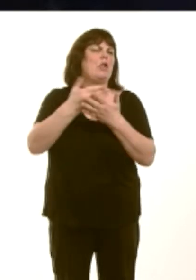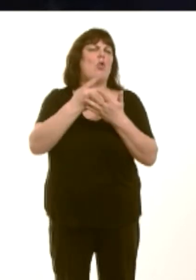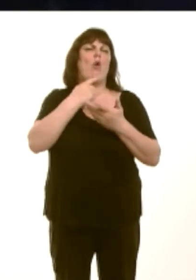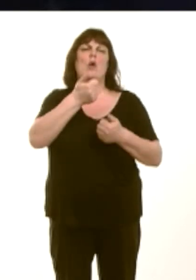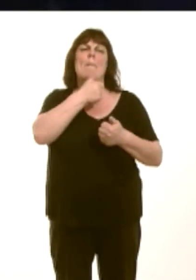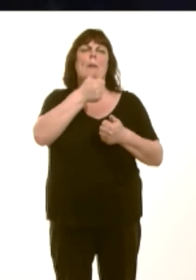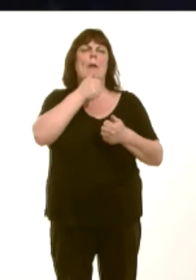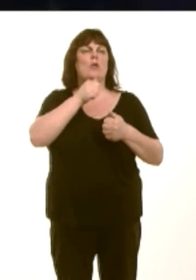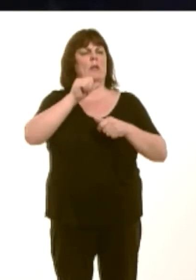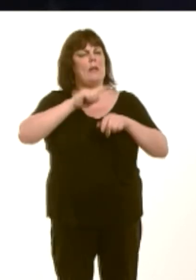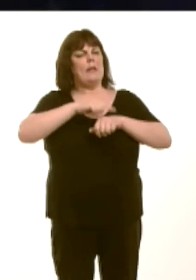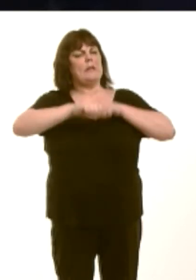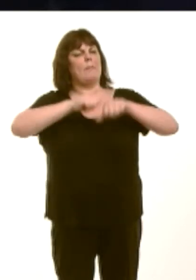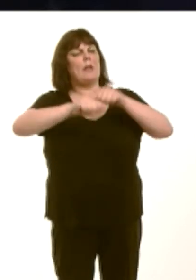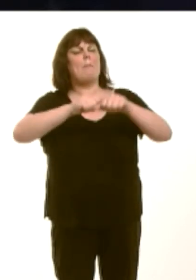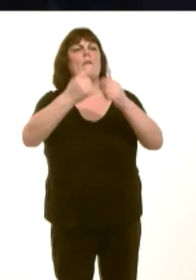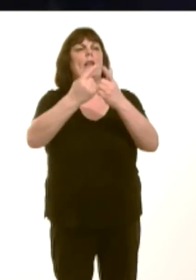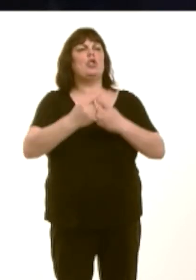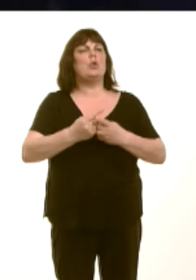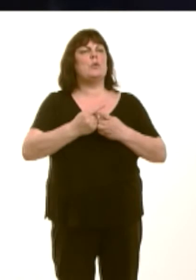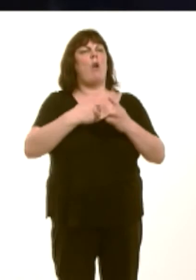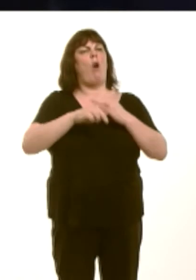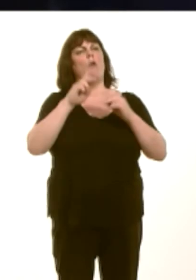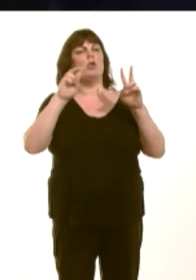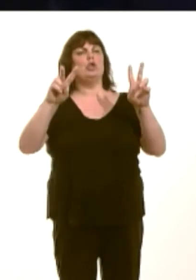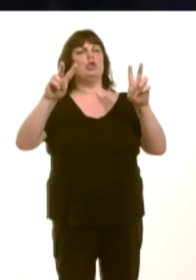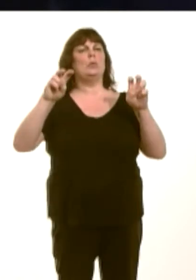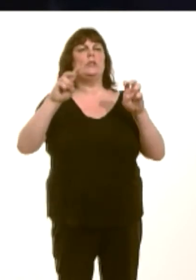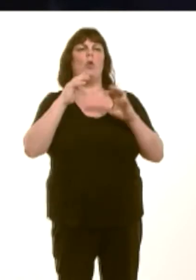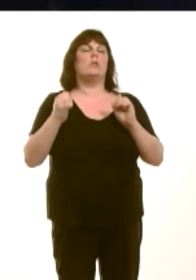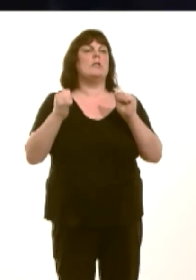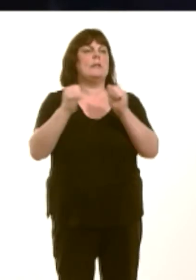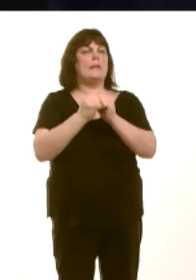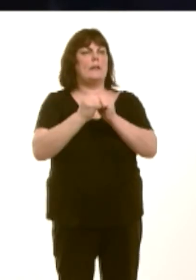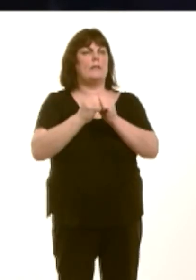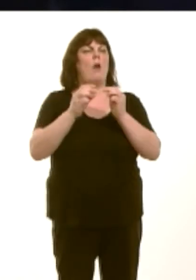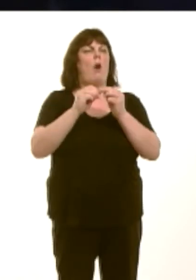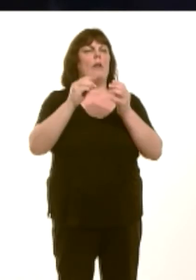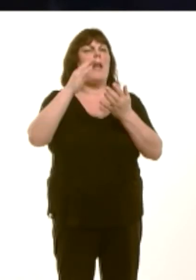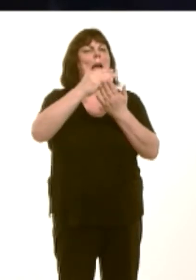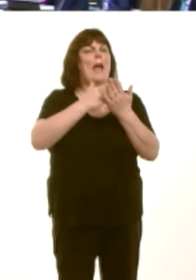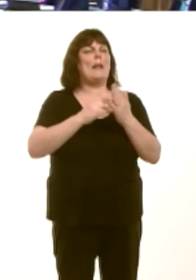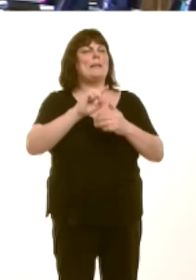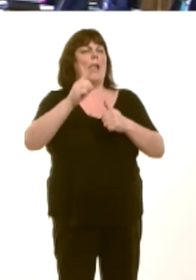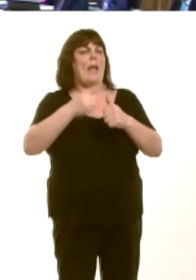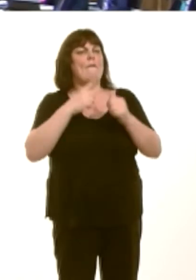timetable for issues on which it was noted that there was consensus in Annexe A of the Power for a Purpose Command Paper?